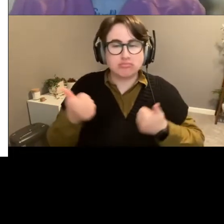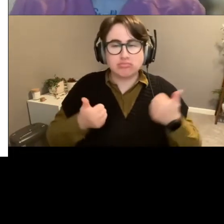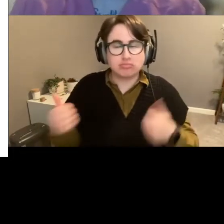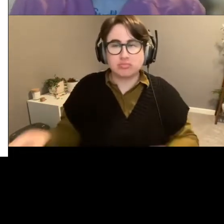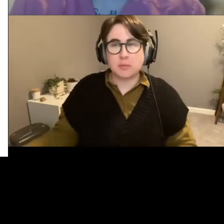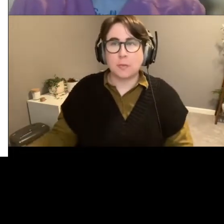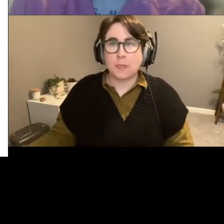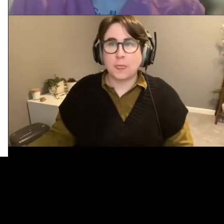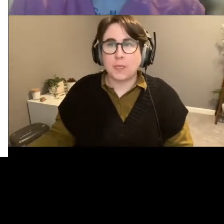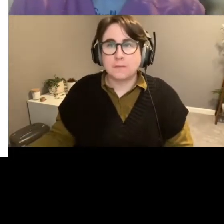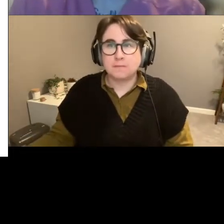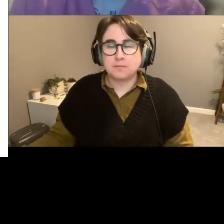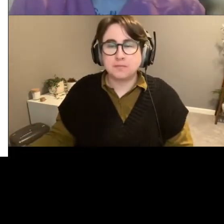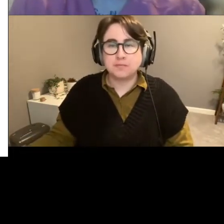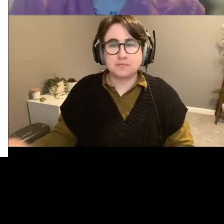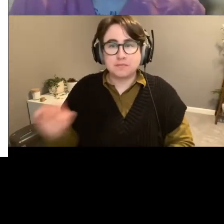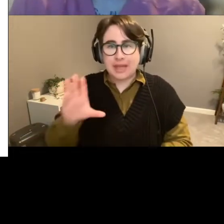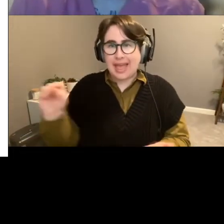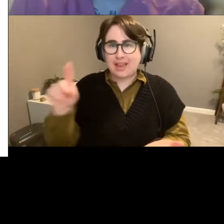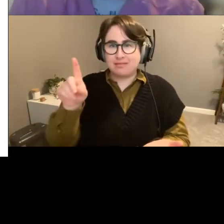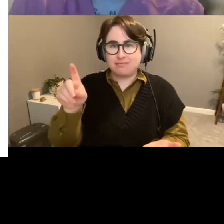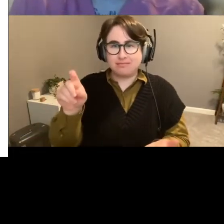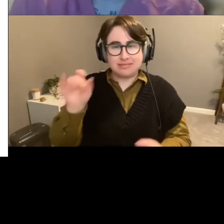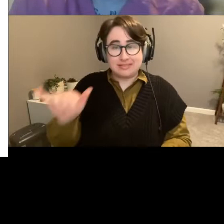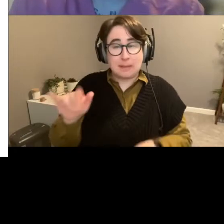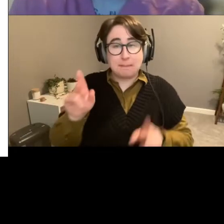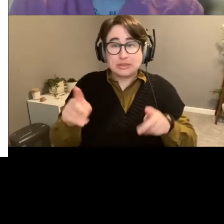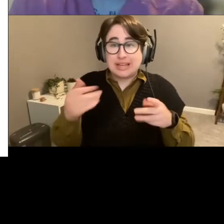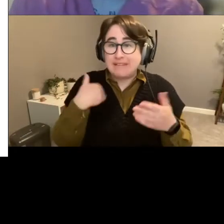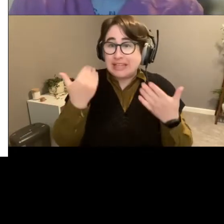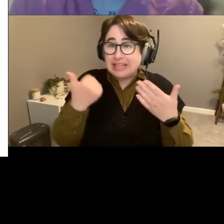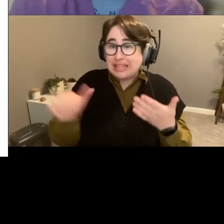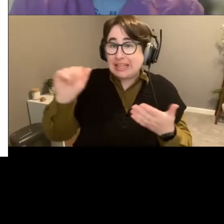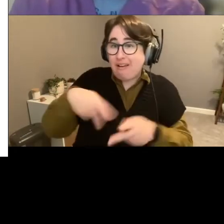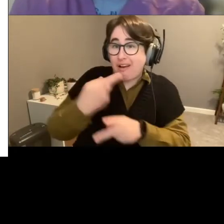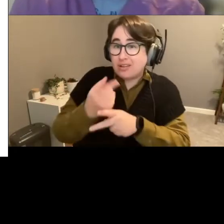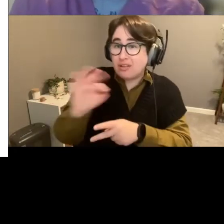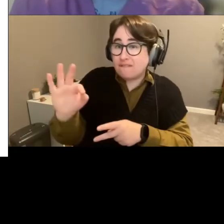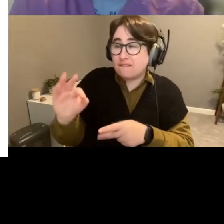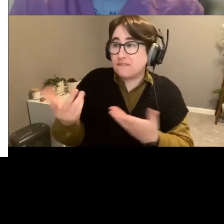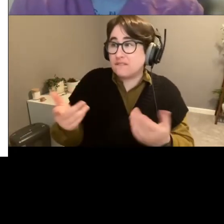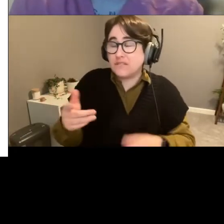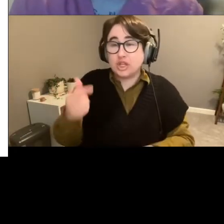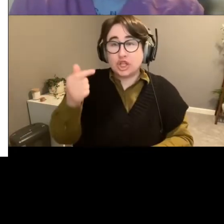And has the person had any gender-affirming surgical procedures or might have had surgeries,